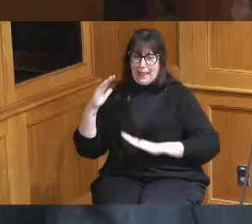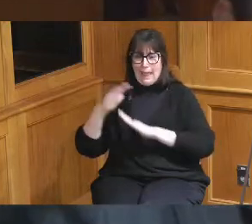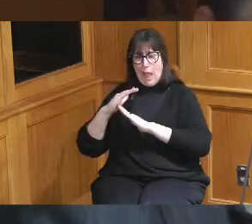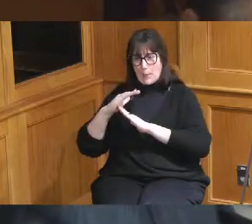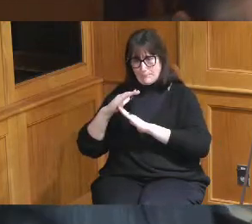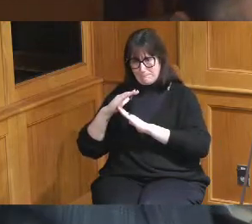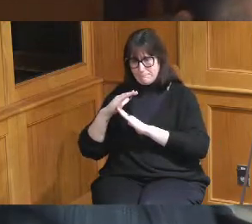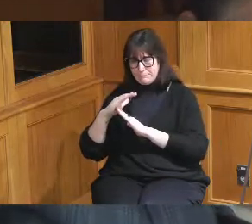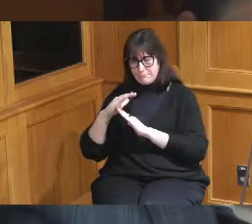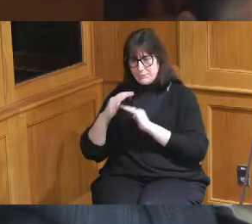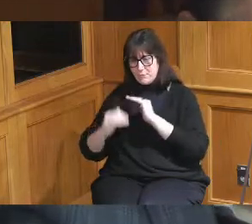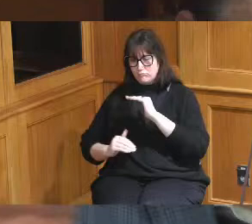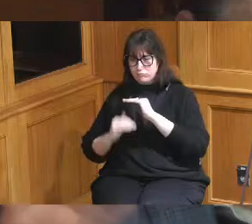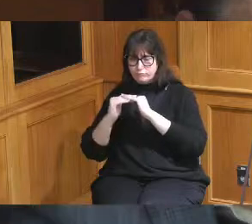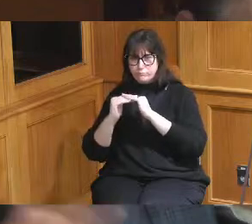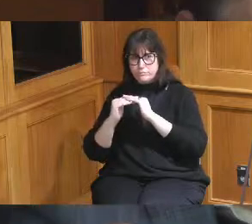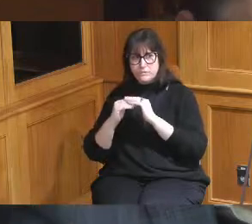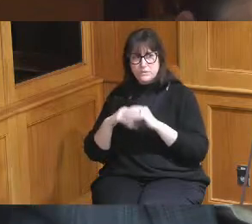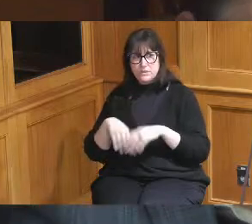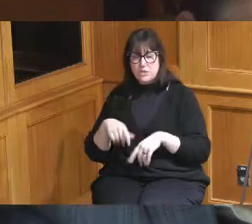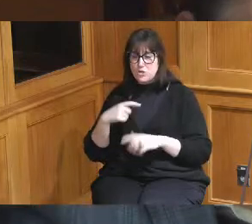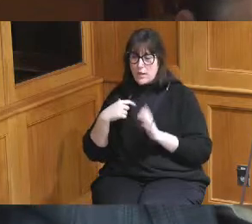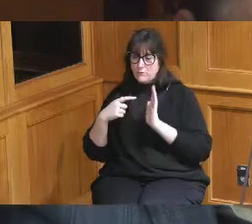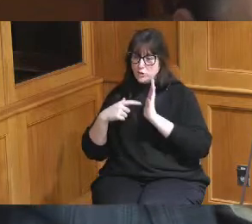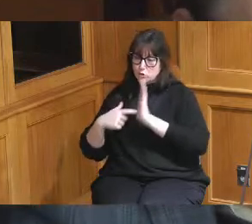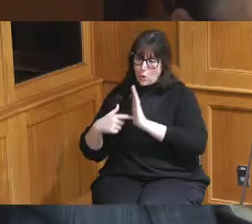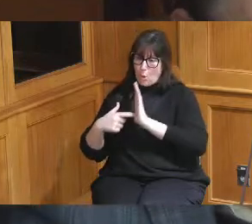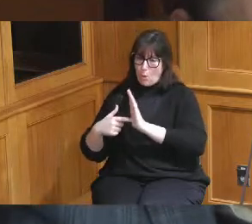you have to show them everything he's like forget it forget it because he knew that like the damage